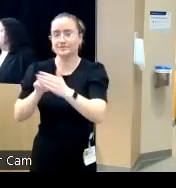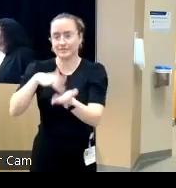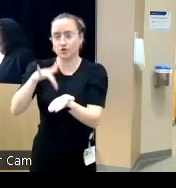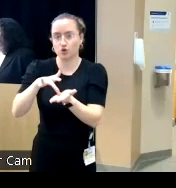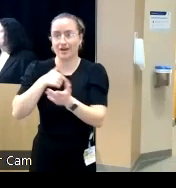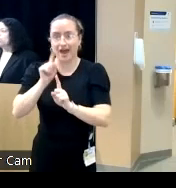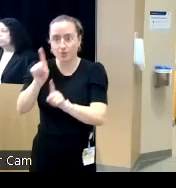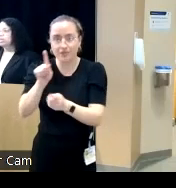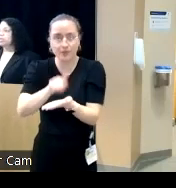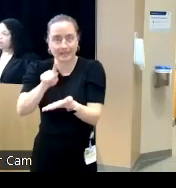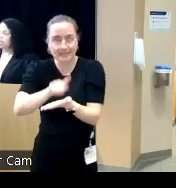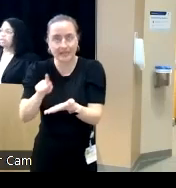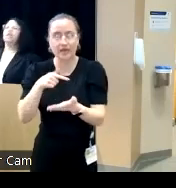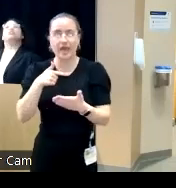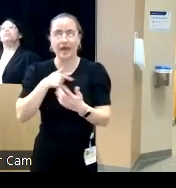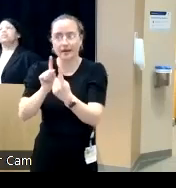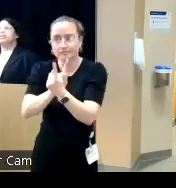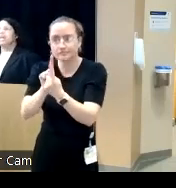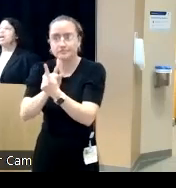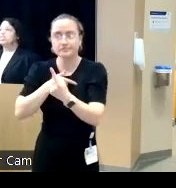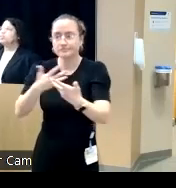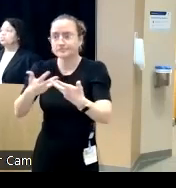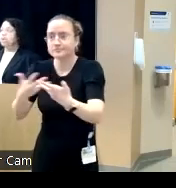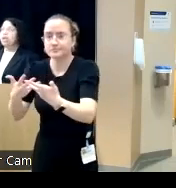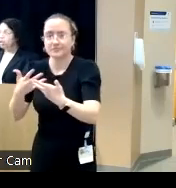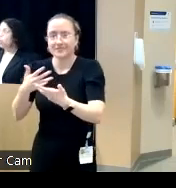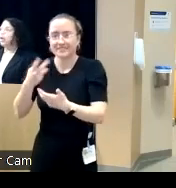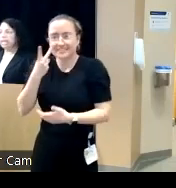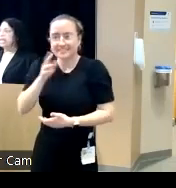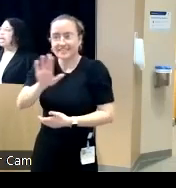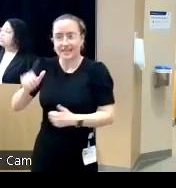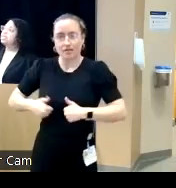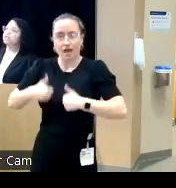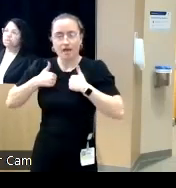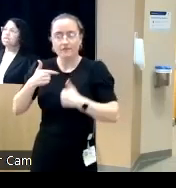getting to know these young women talking to them about their lives and it was quickly evident to